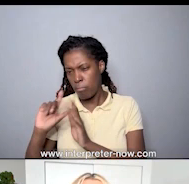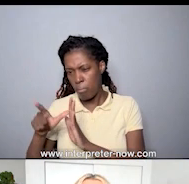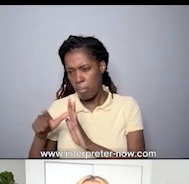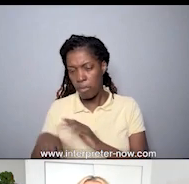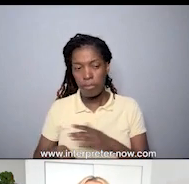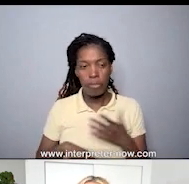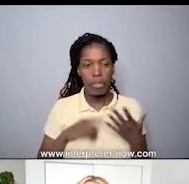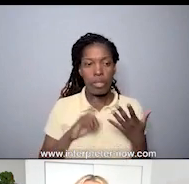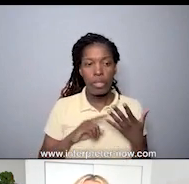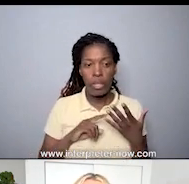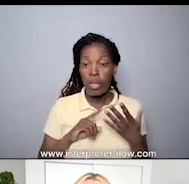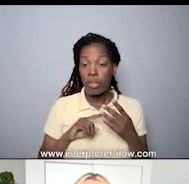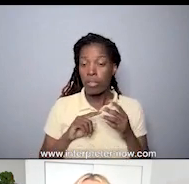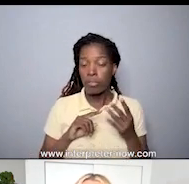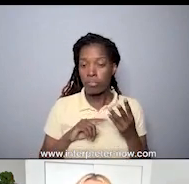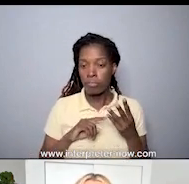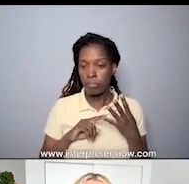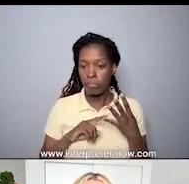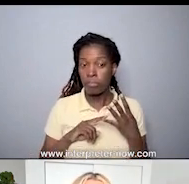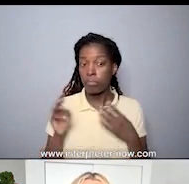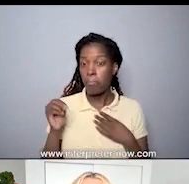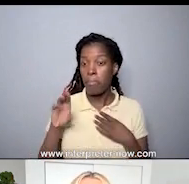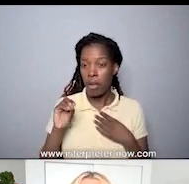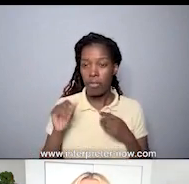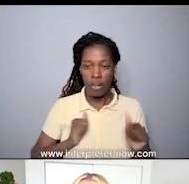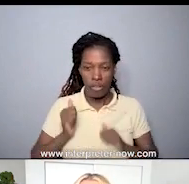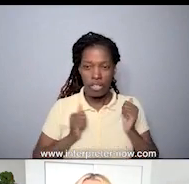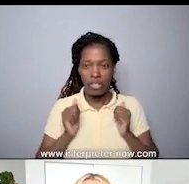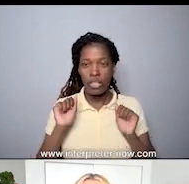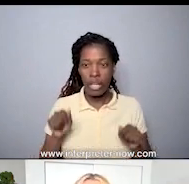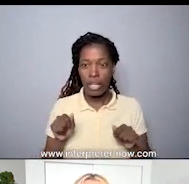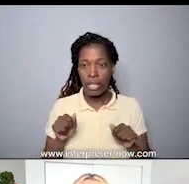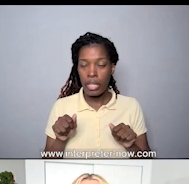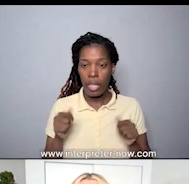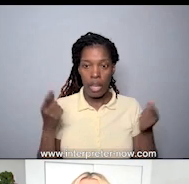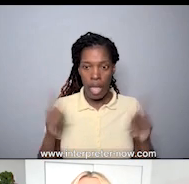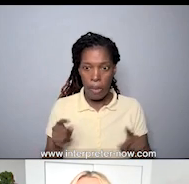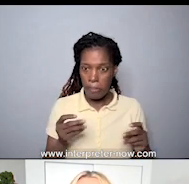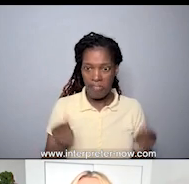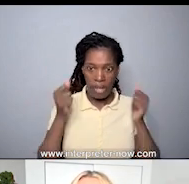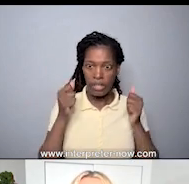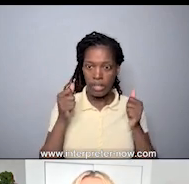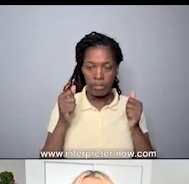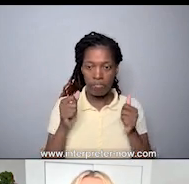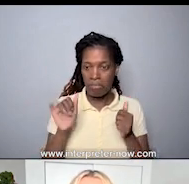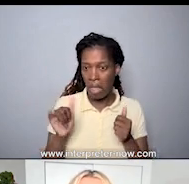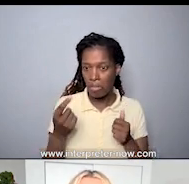Microaggressions can go very quickly, it takes seconds for a microaggression to occur.